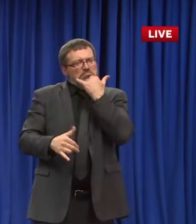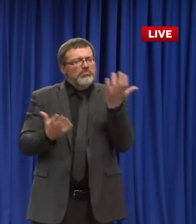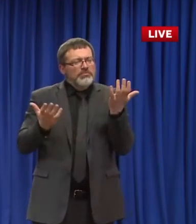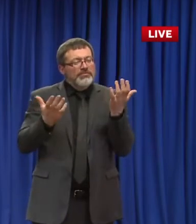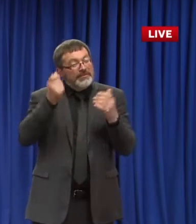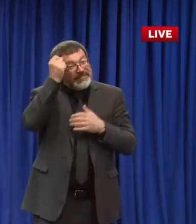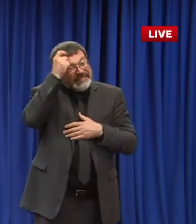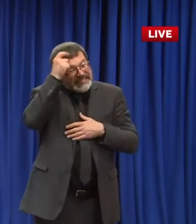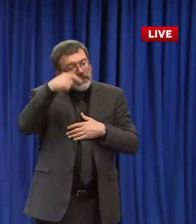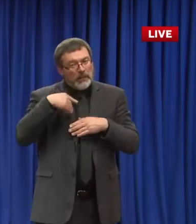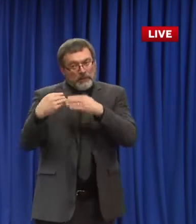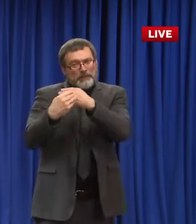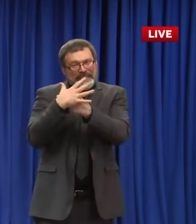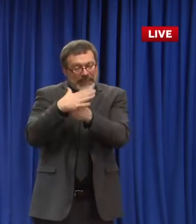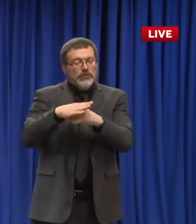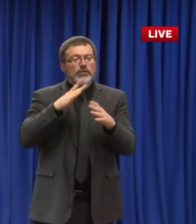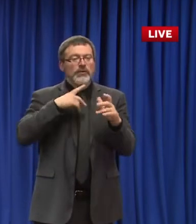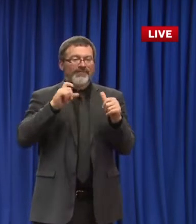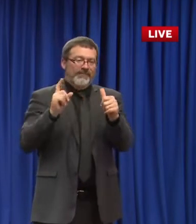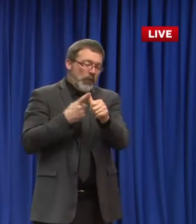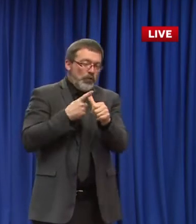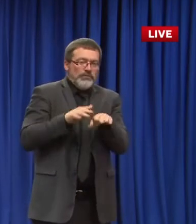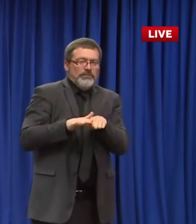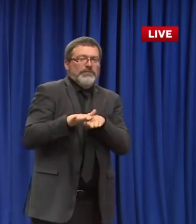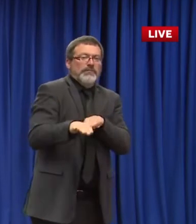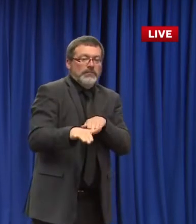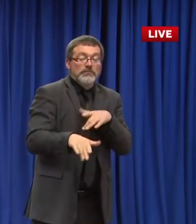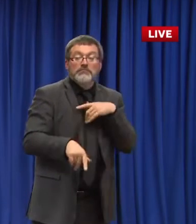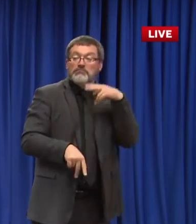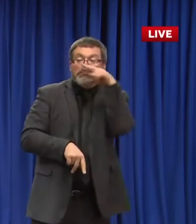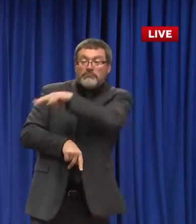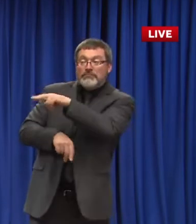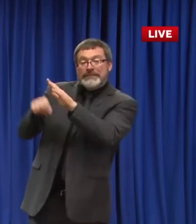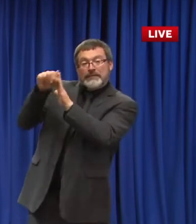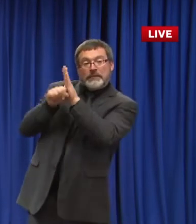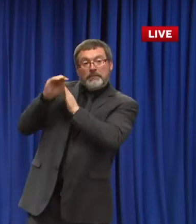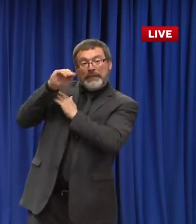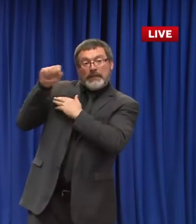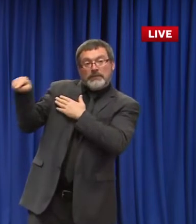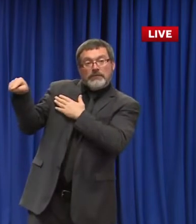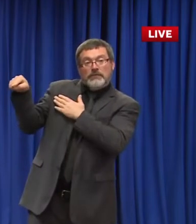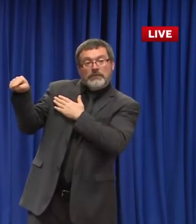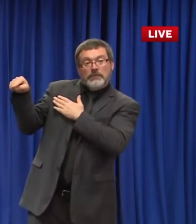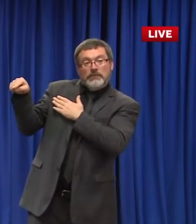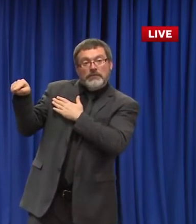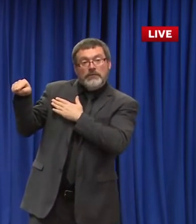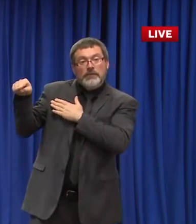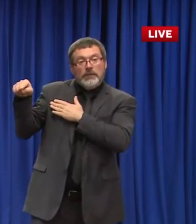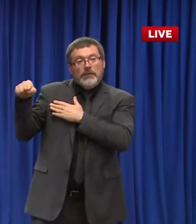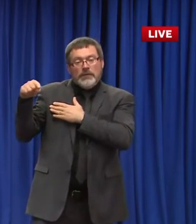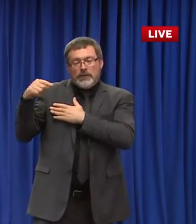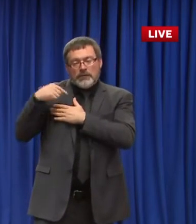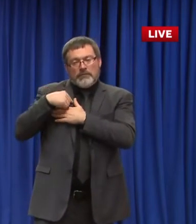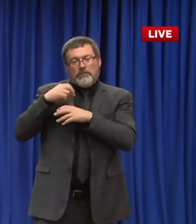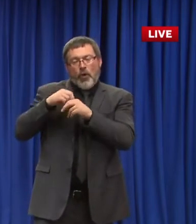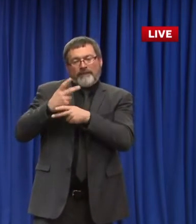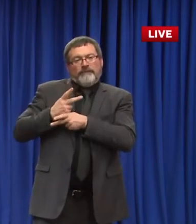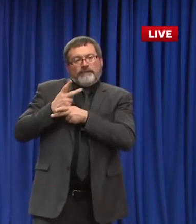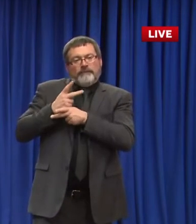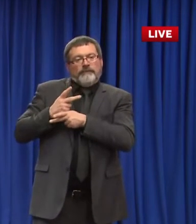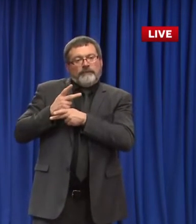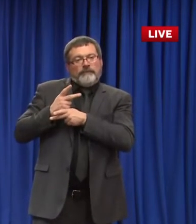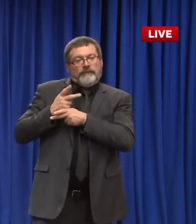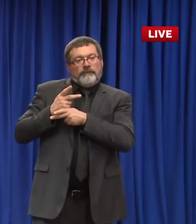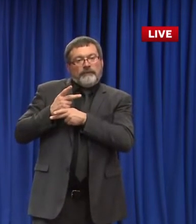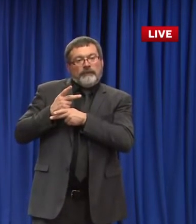WE’RE JUST TRYING TO TAKE IT SOME INITIAL SAFE FIRST STEPS SIMILAR TO WHAT YOU SEE IN MASSACHUSETTS OR MAINE OR OTHER PARTS OF NEW ENGLAND THAT ARE OPENING UP FRANKLY WE’RE TAKING